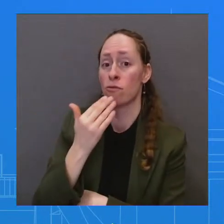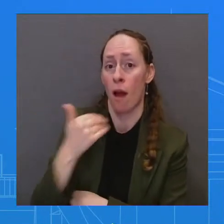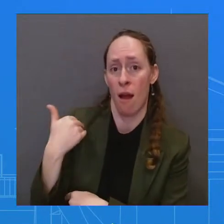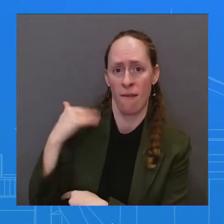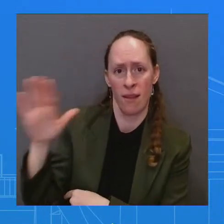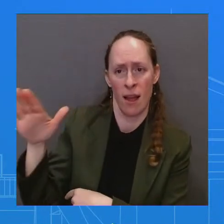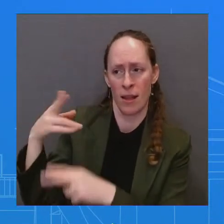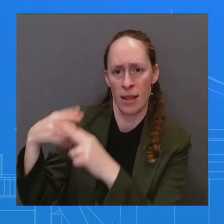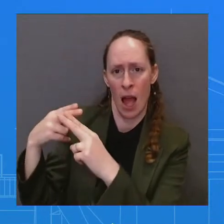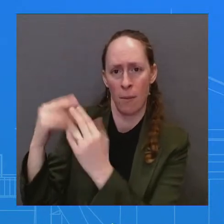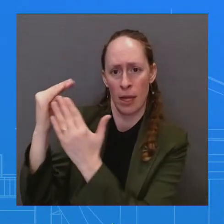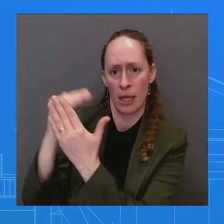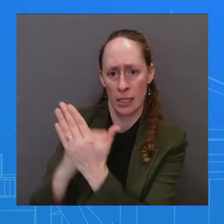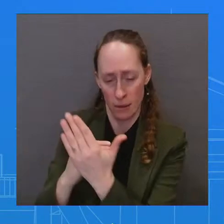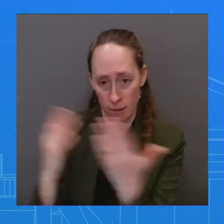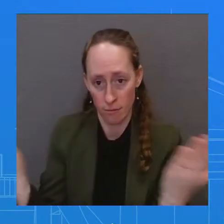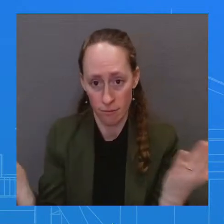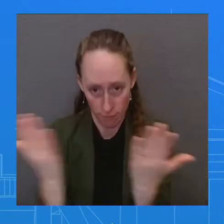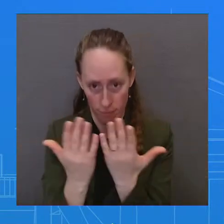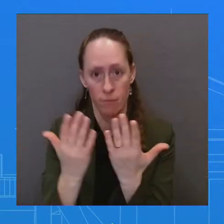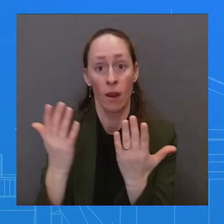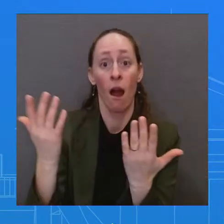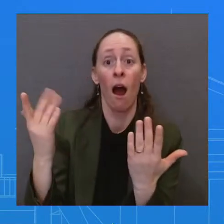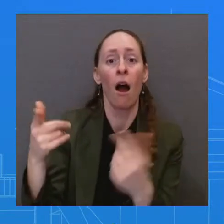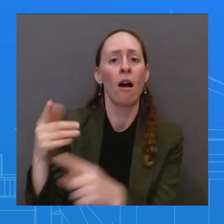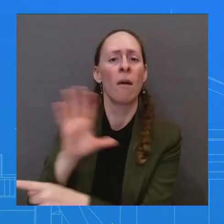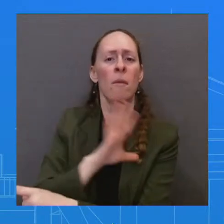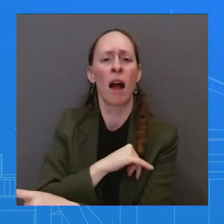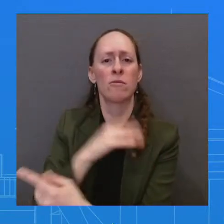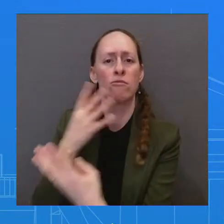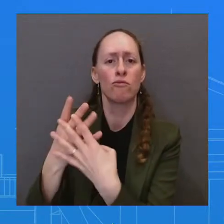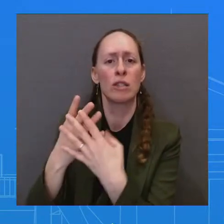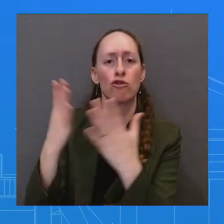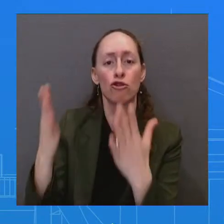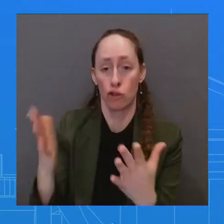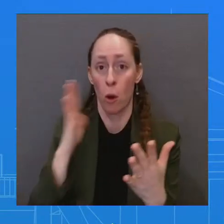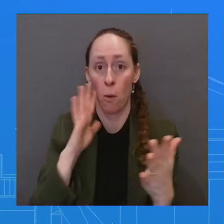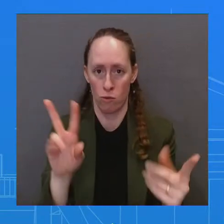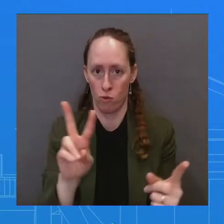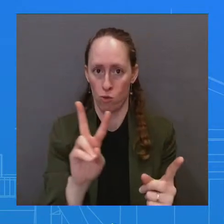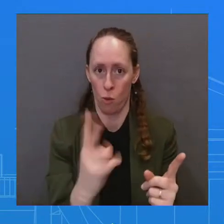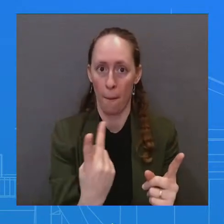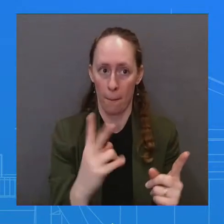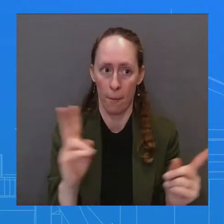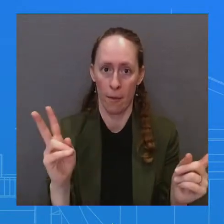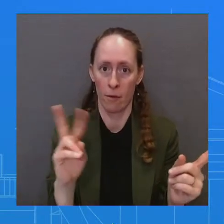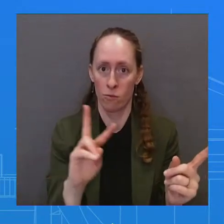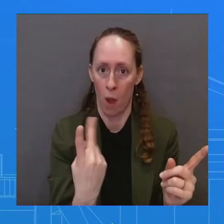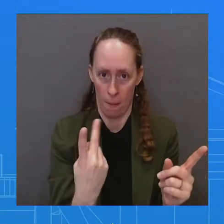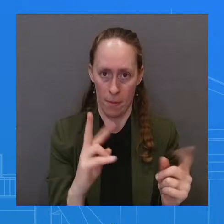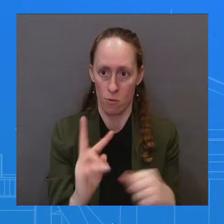and the determination on Hamas's side of who's going to come out on any given day. Obviously, we want to see those two American women